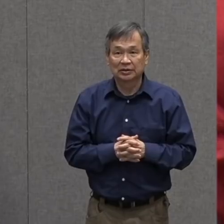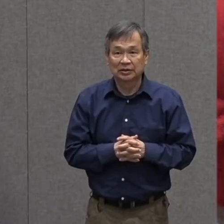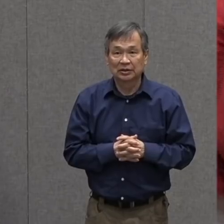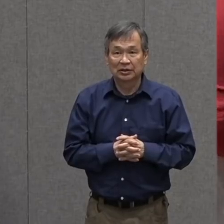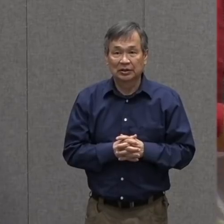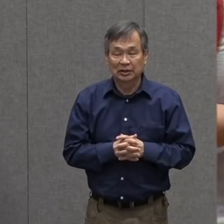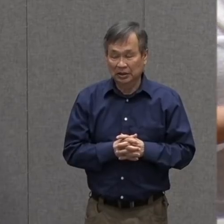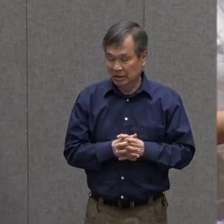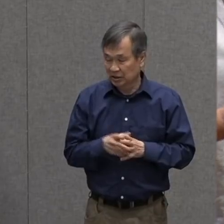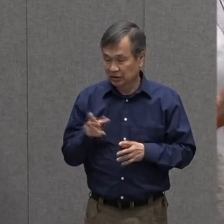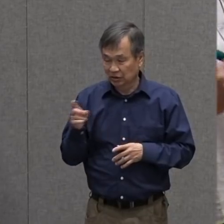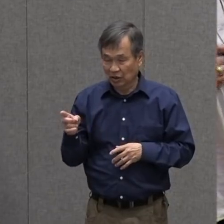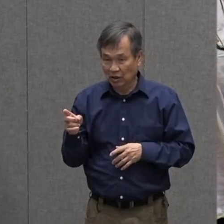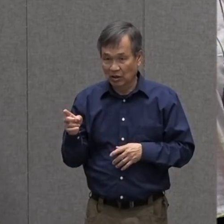How much to get to 457?